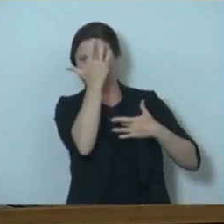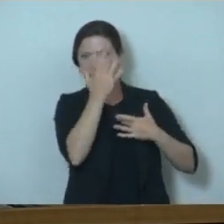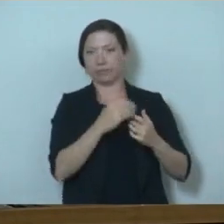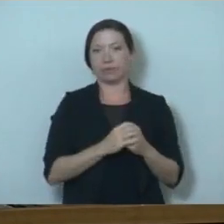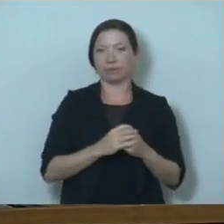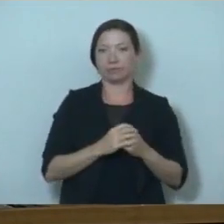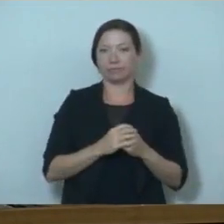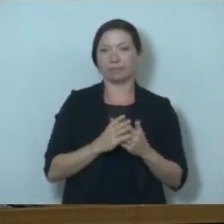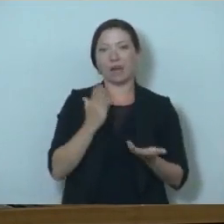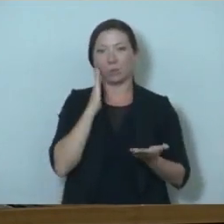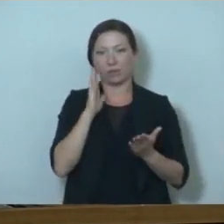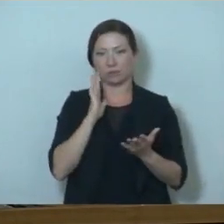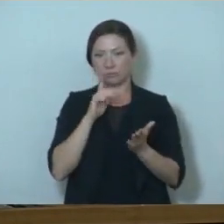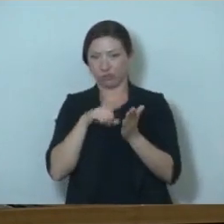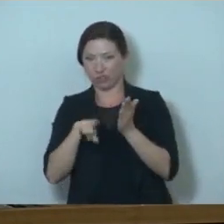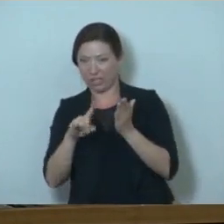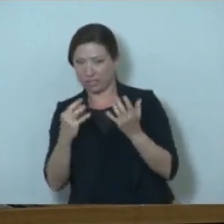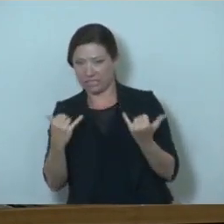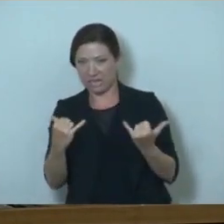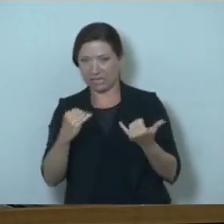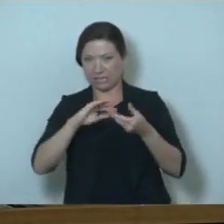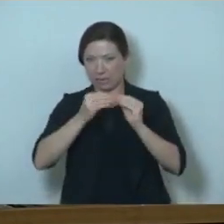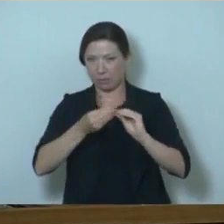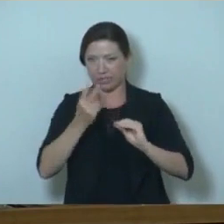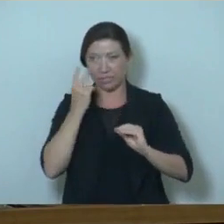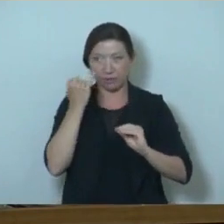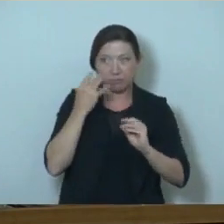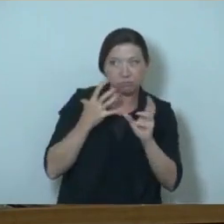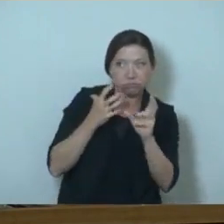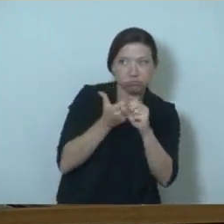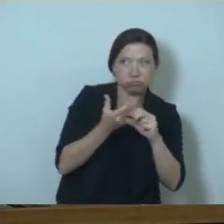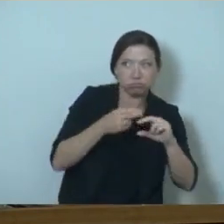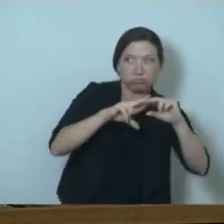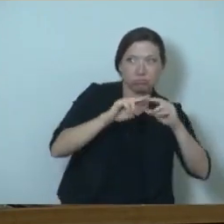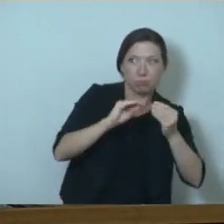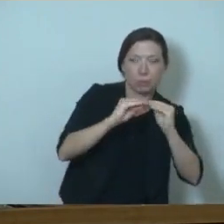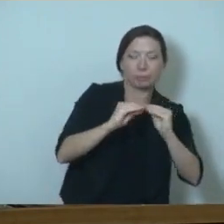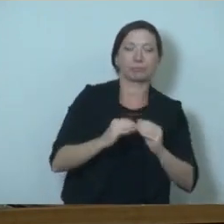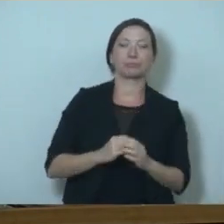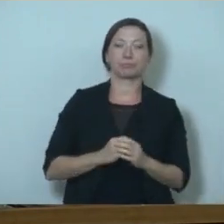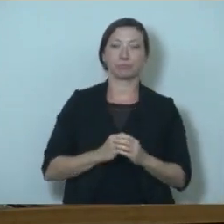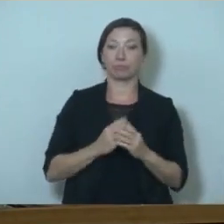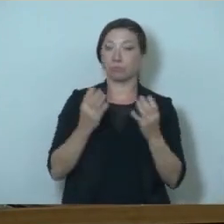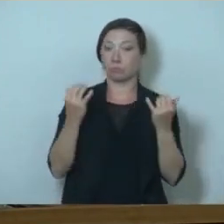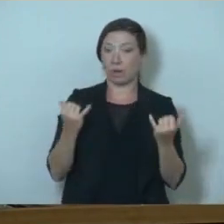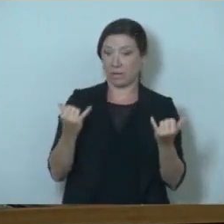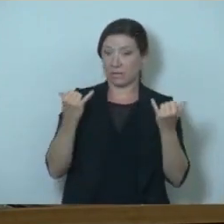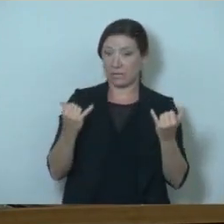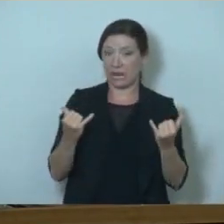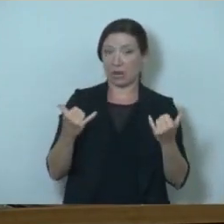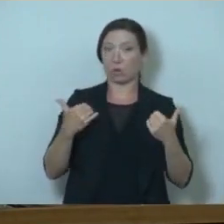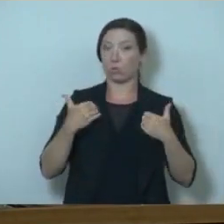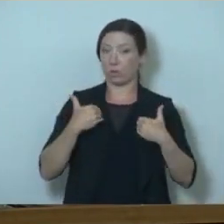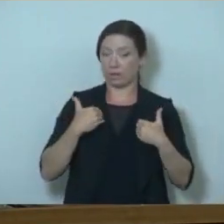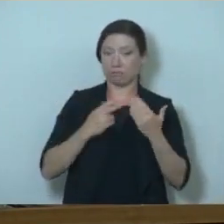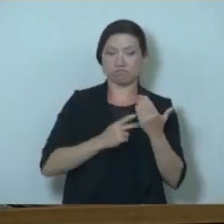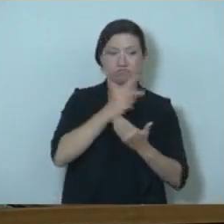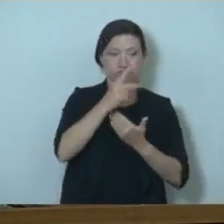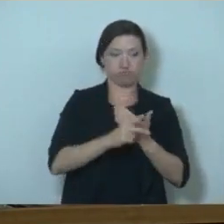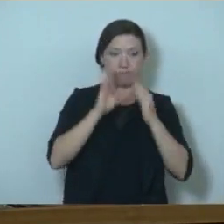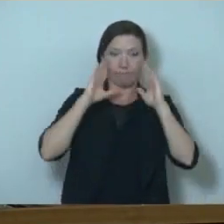THEN 23 HAVE BETWEEN ONE AND TEN AND THAT WAS YESTERDAY I WILL DOUBLE CHECK THAT.